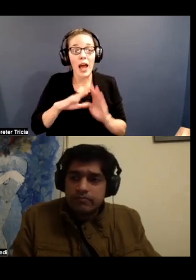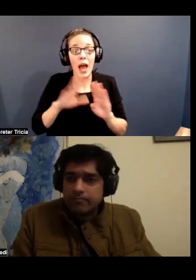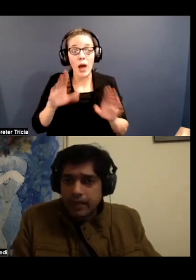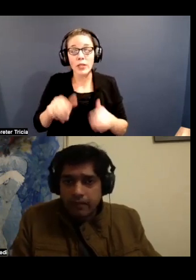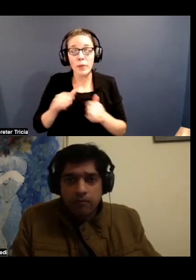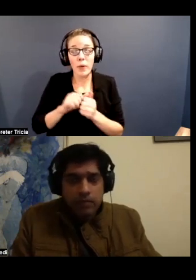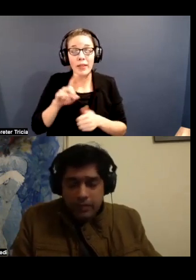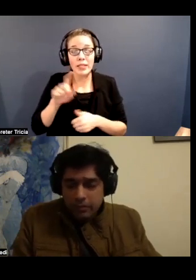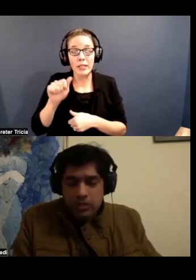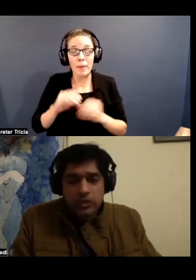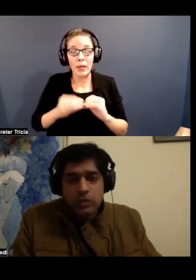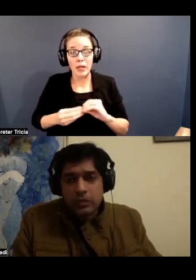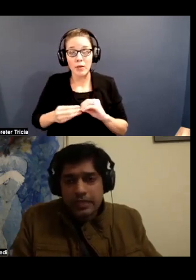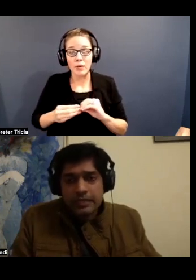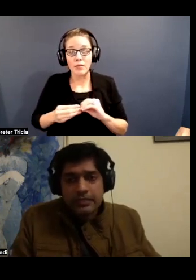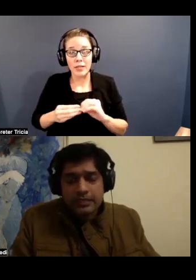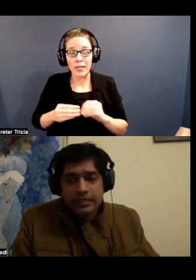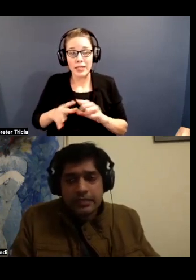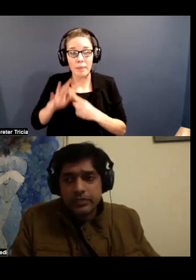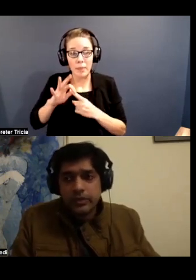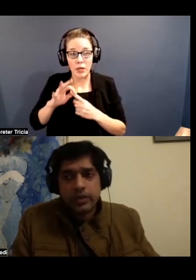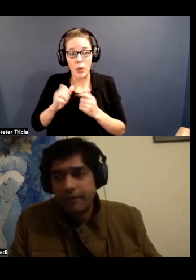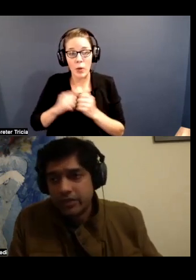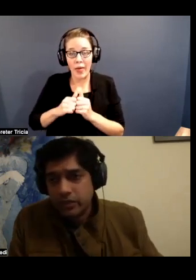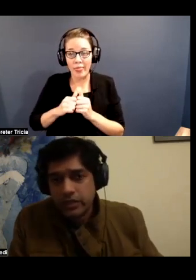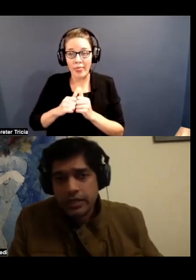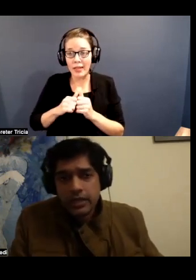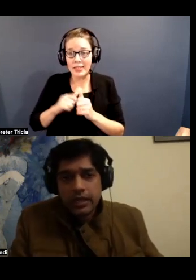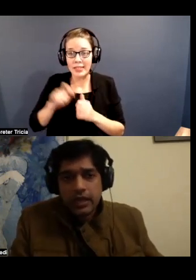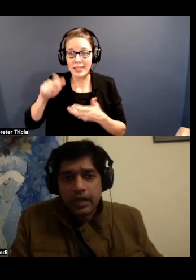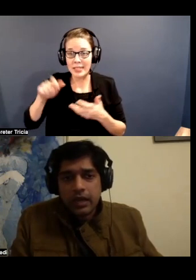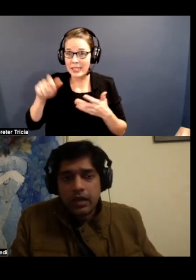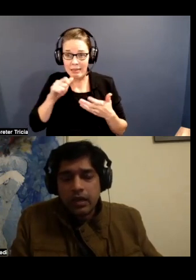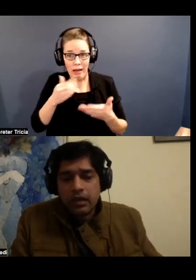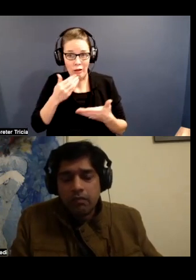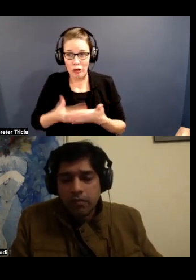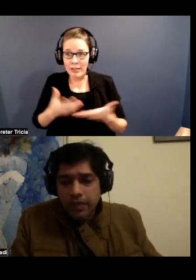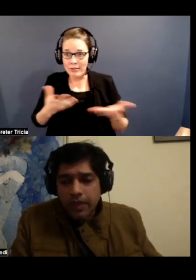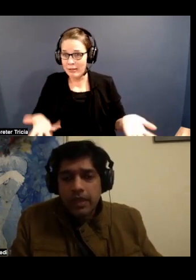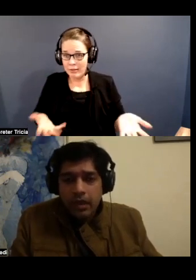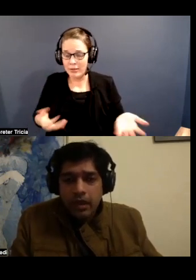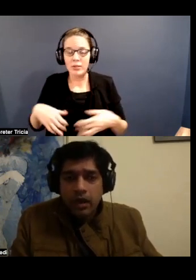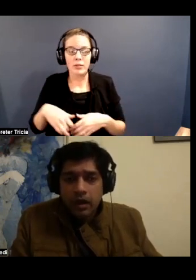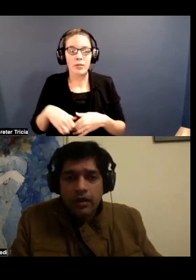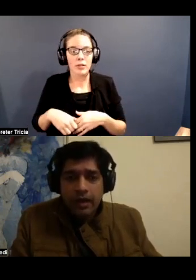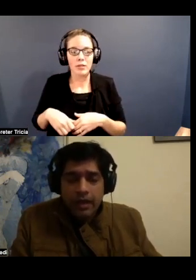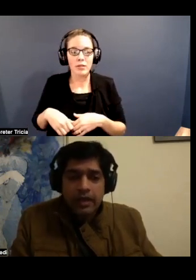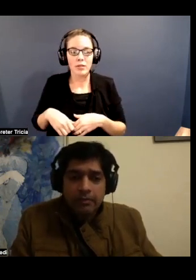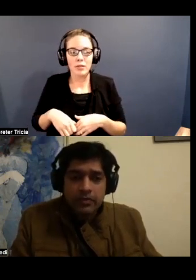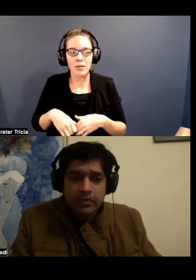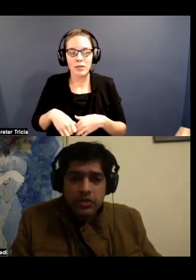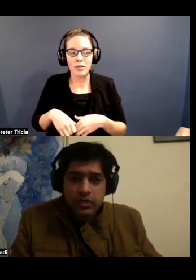especially those with LTSS needs, do not have it good. They are in position,